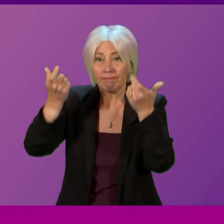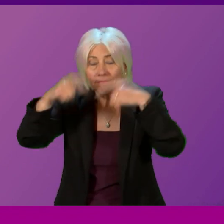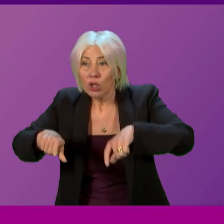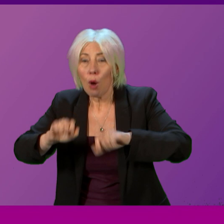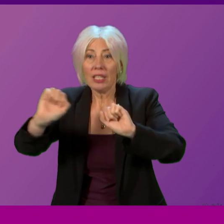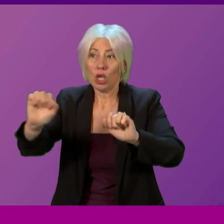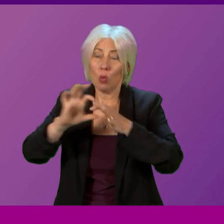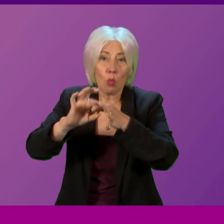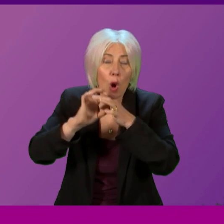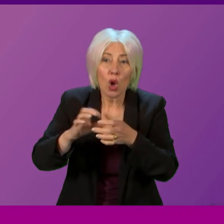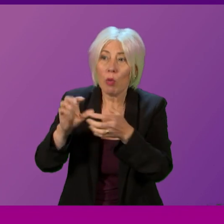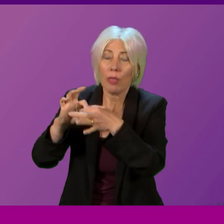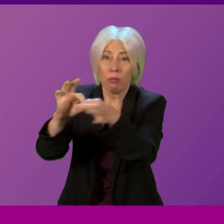agents to retrofit buildings?